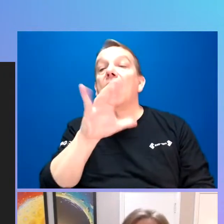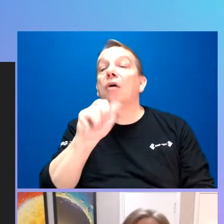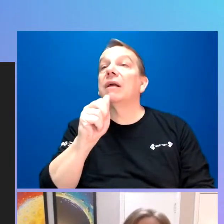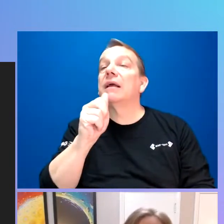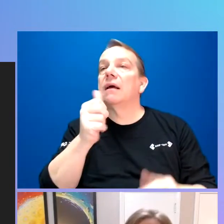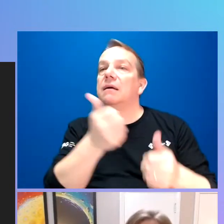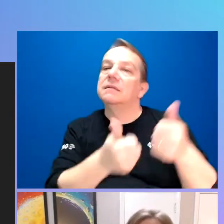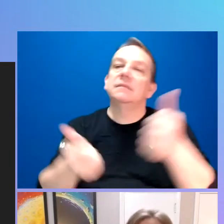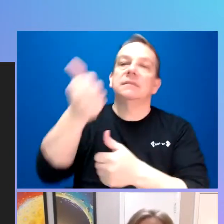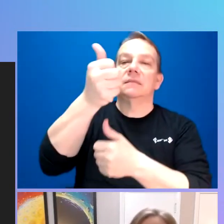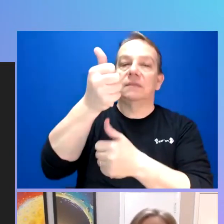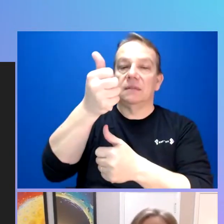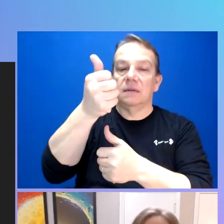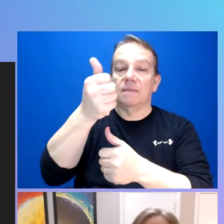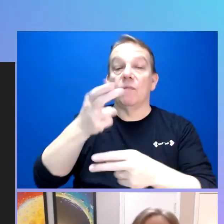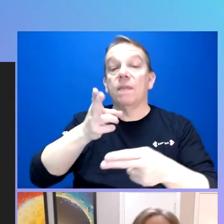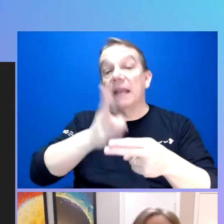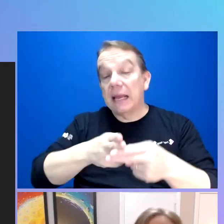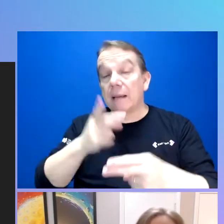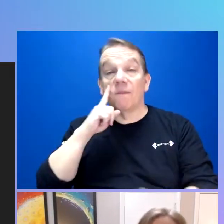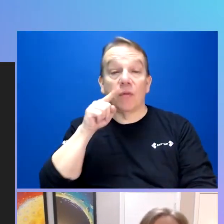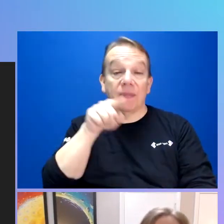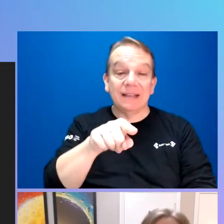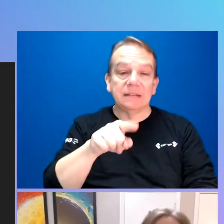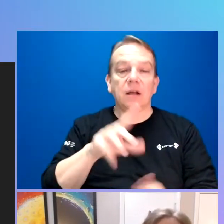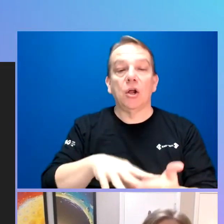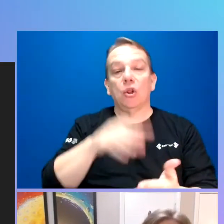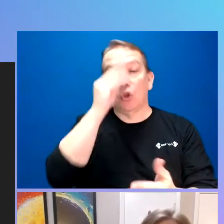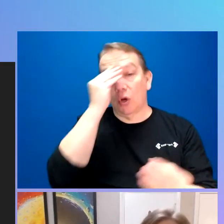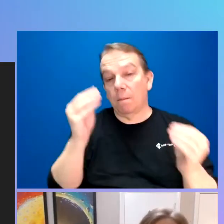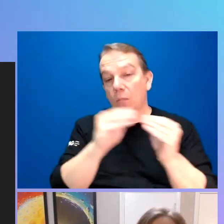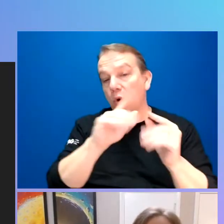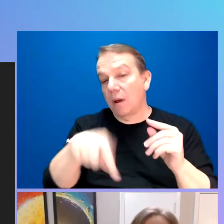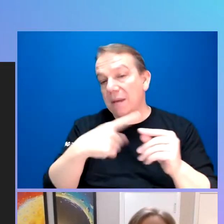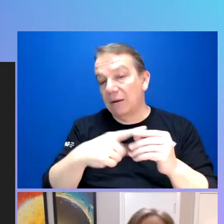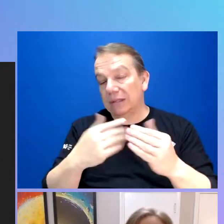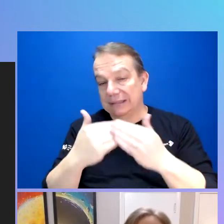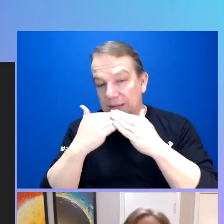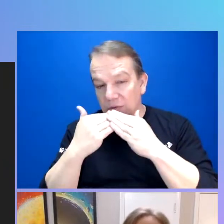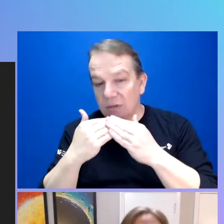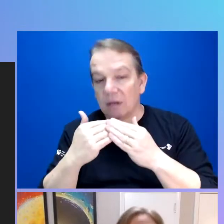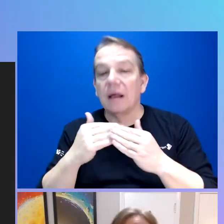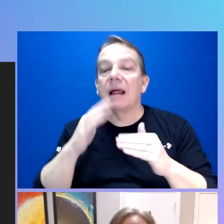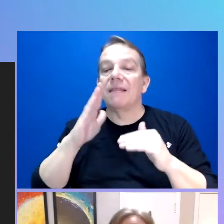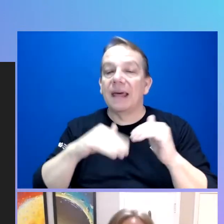the name for this element is. Learn more about sandwiches